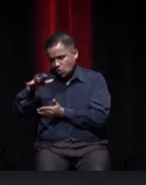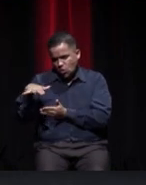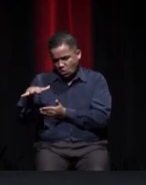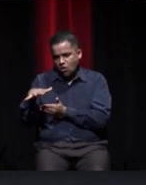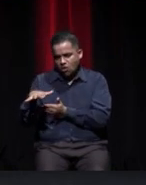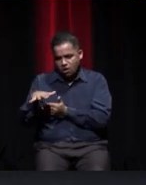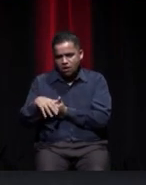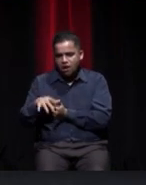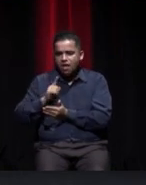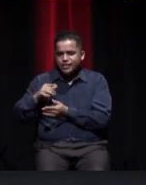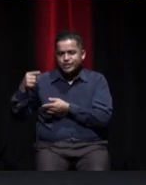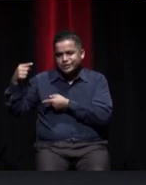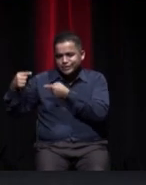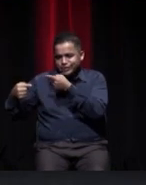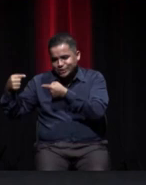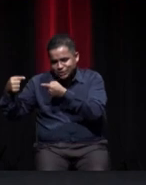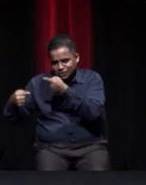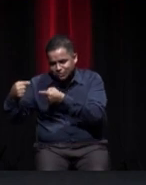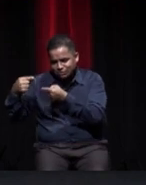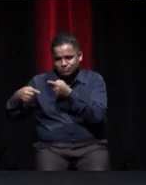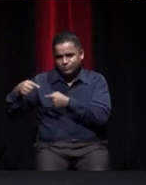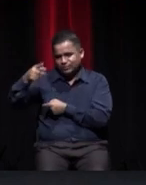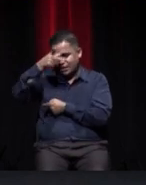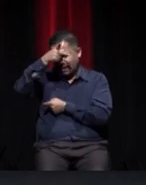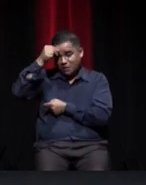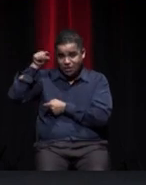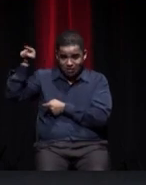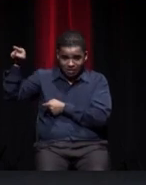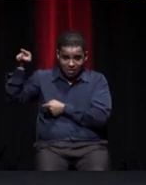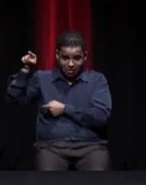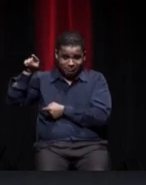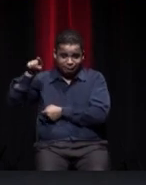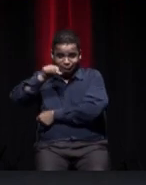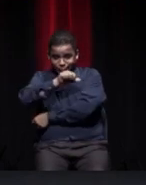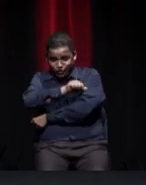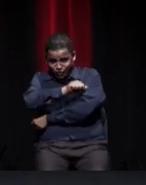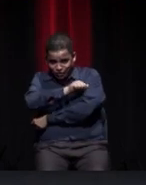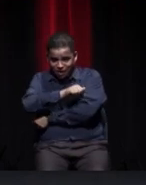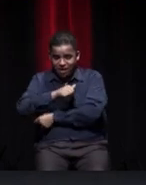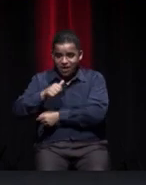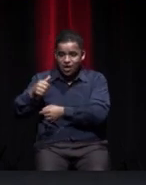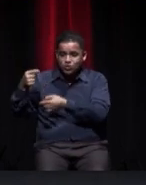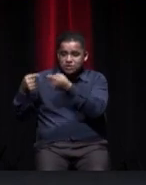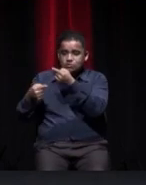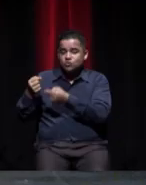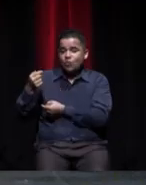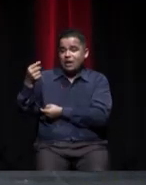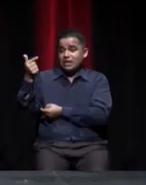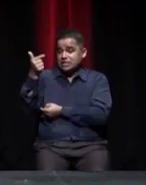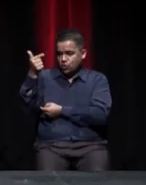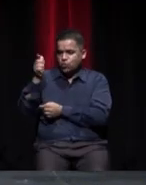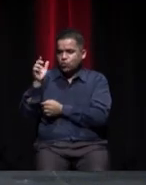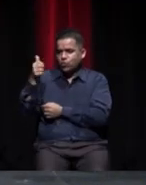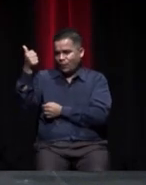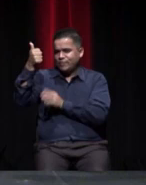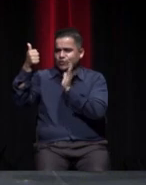there was a dispute for Mayor in Rio de Janeiro, the dispute for second place. The first one already was kind of in the hands of PFL.